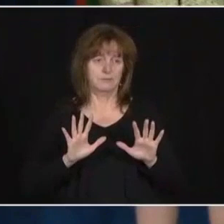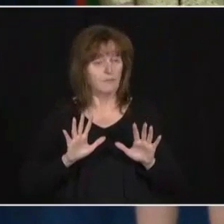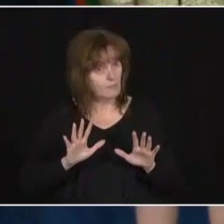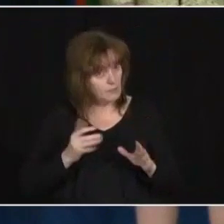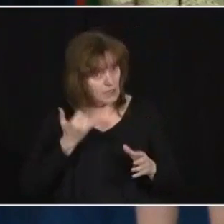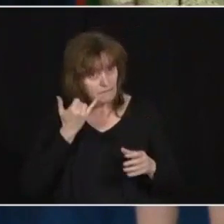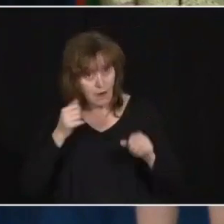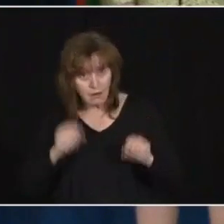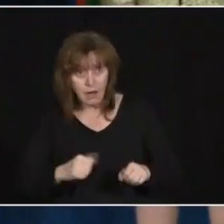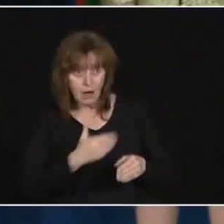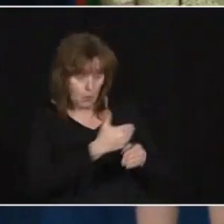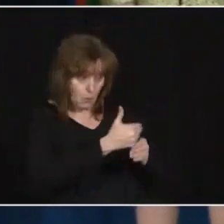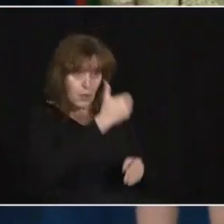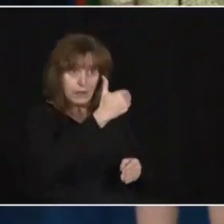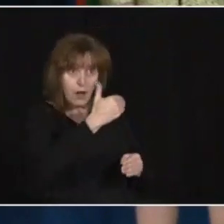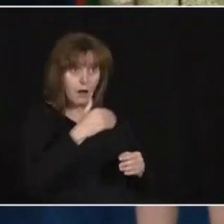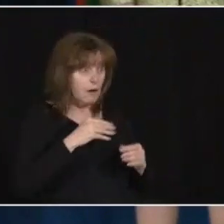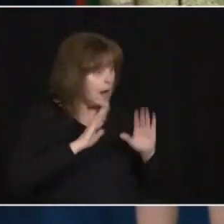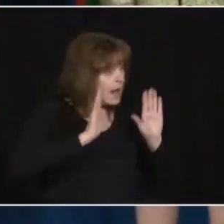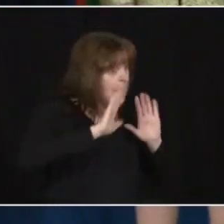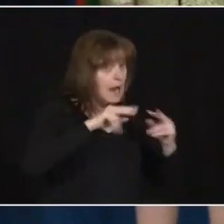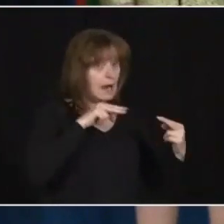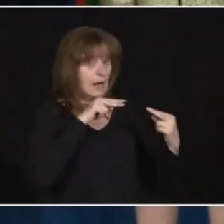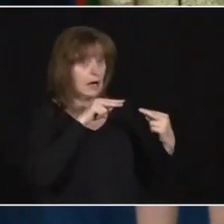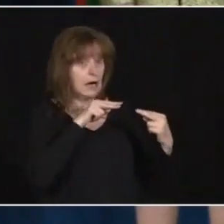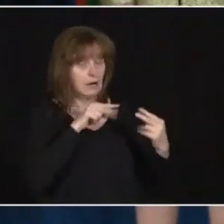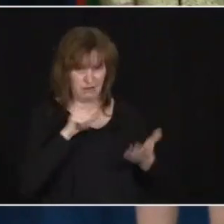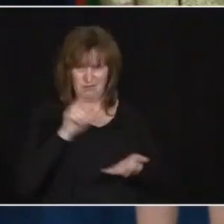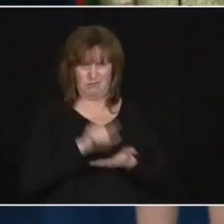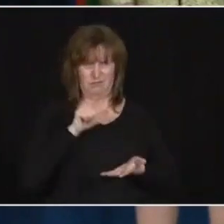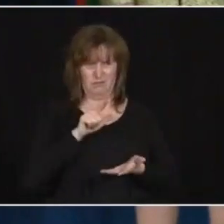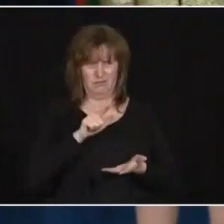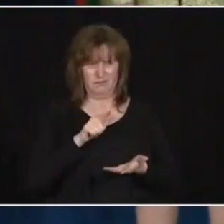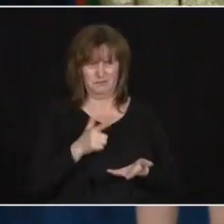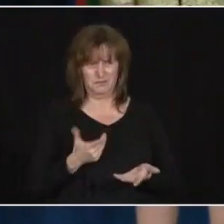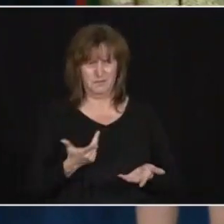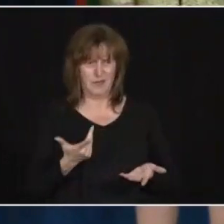state of confusion. But not to be allowed to go look at